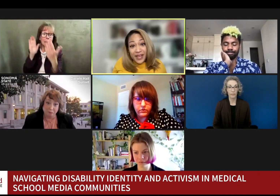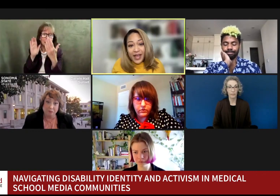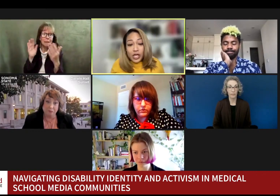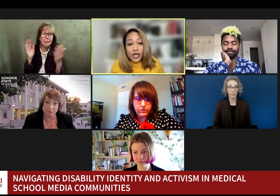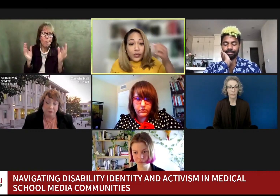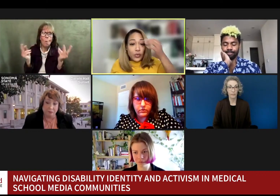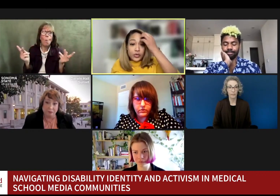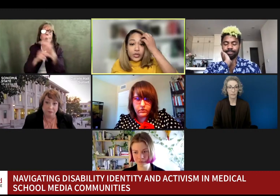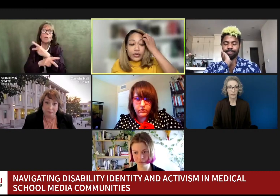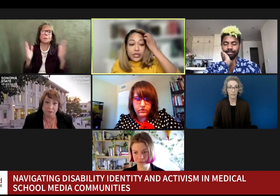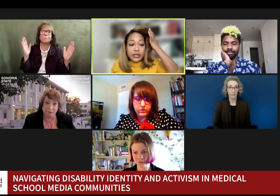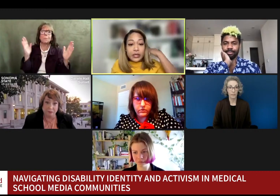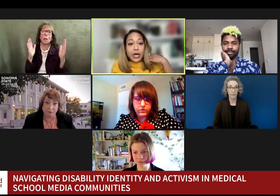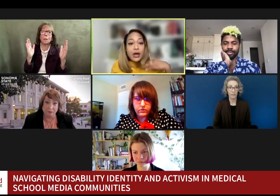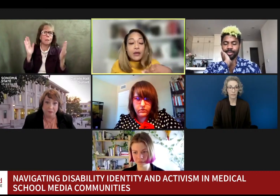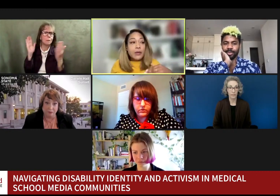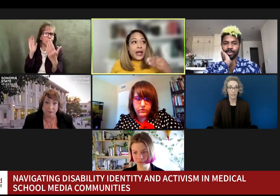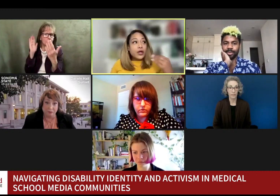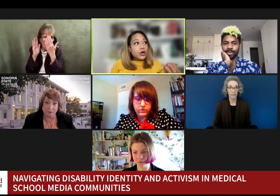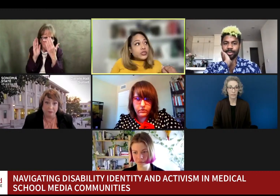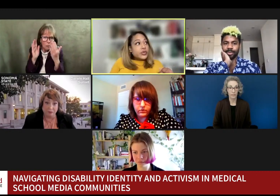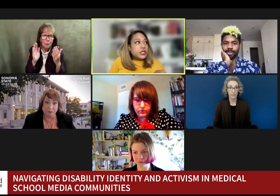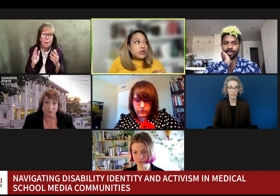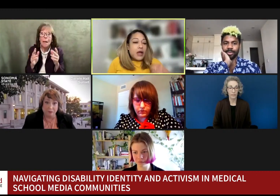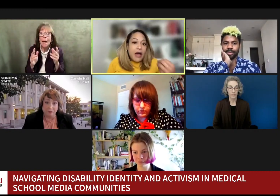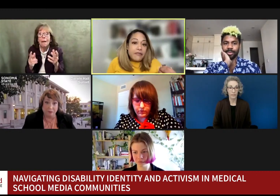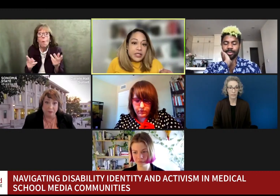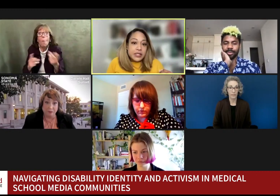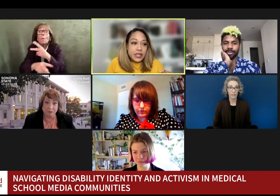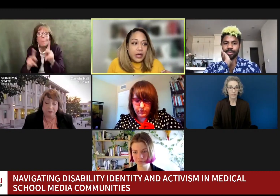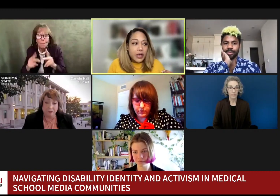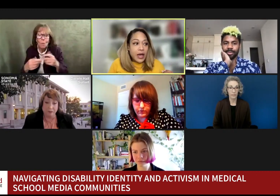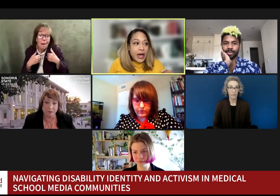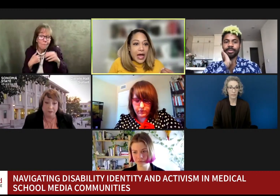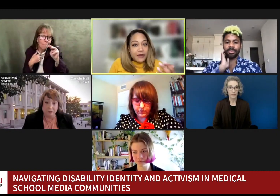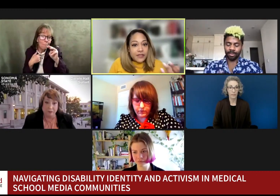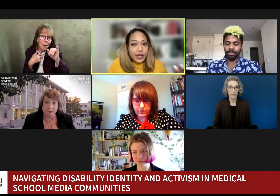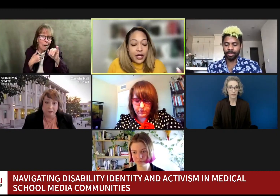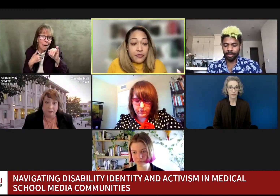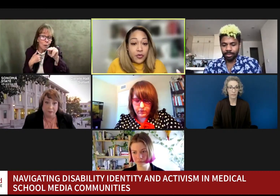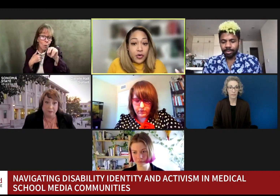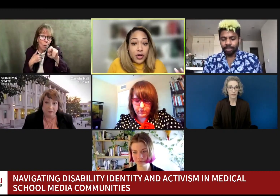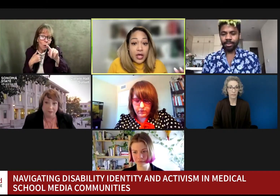And when we really think about my code switching or advocacy, I have to be careful.